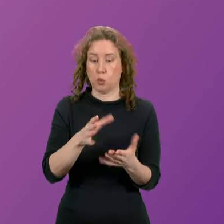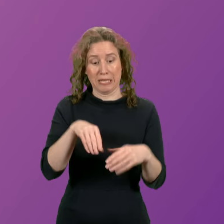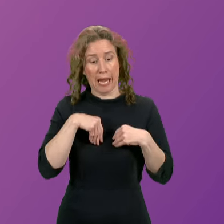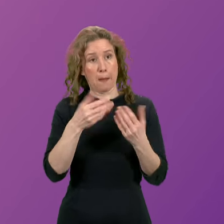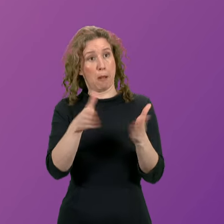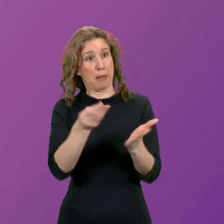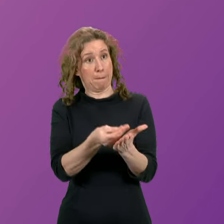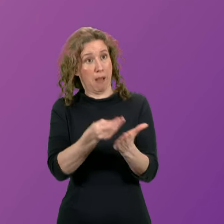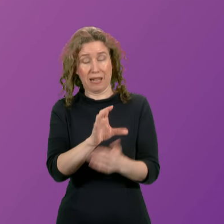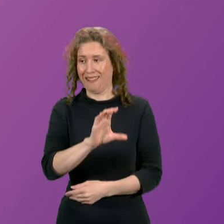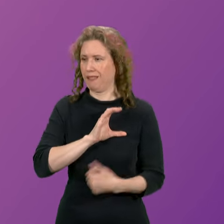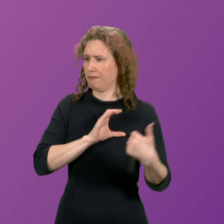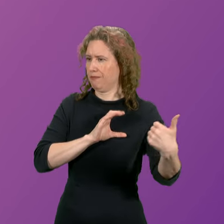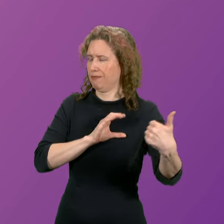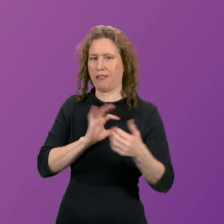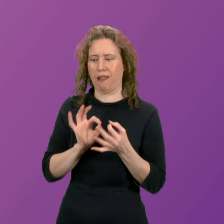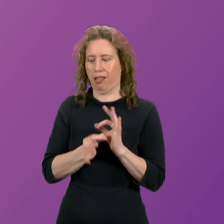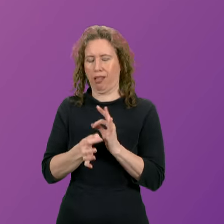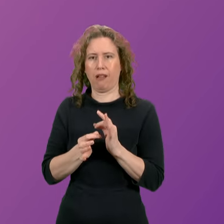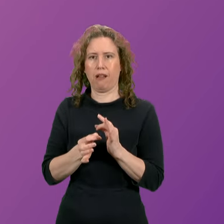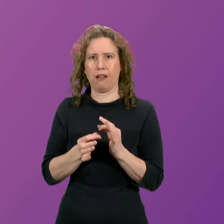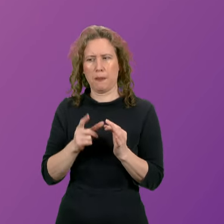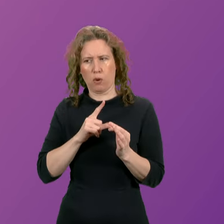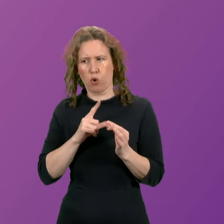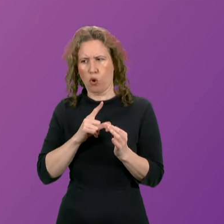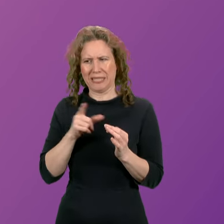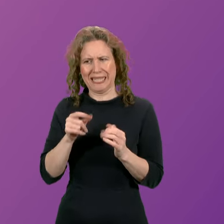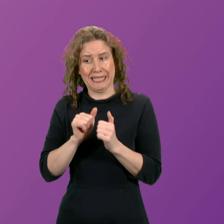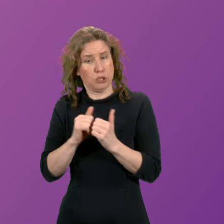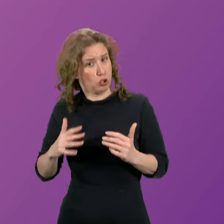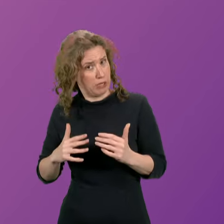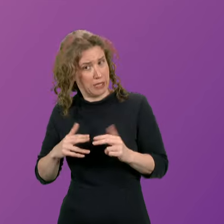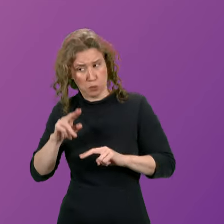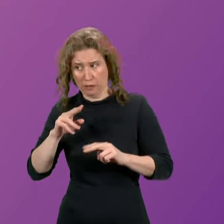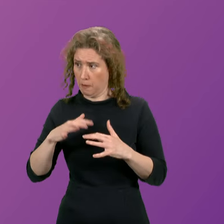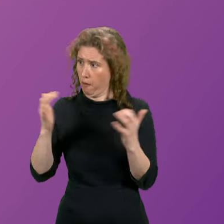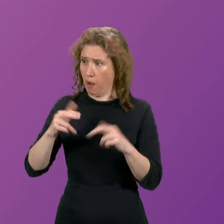and then not be honest about it, because he disagrees with a sanction of this Parliament.